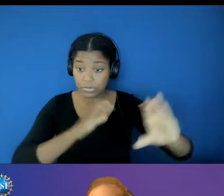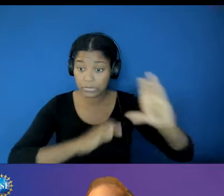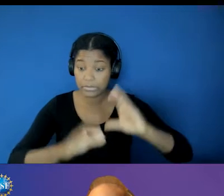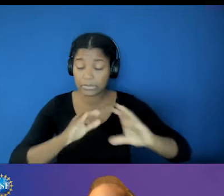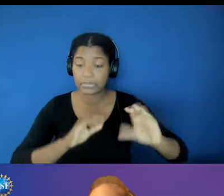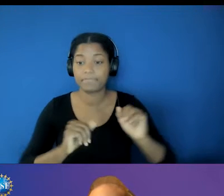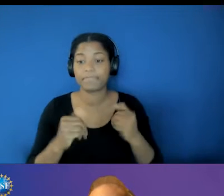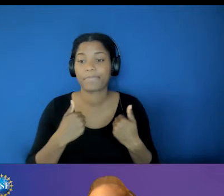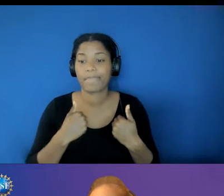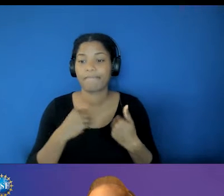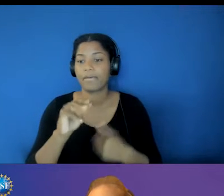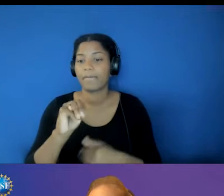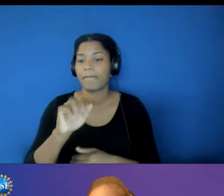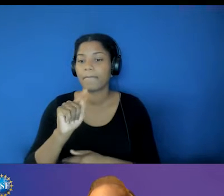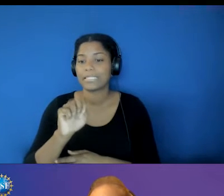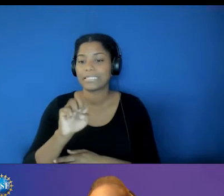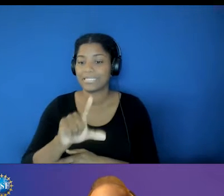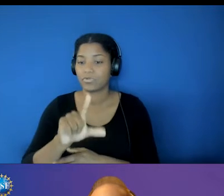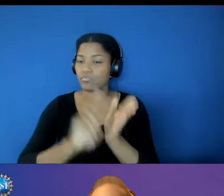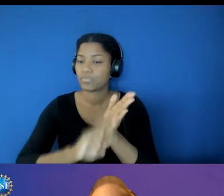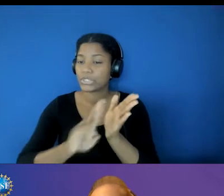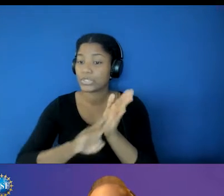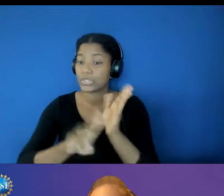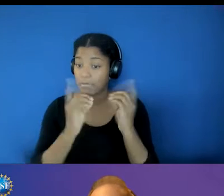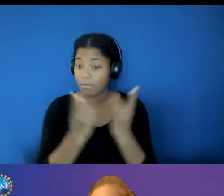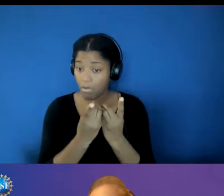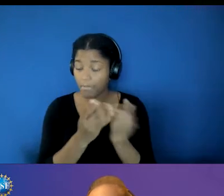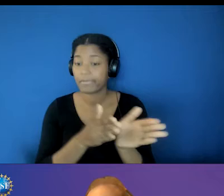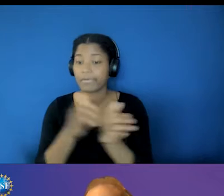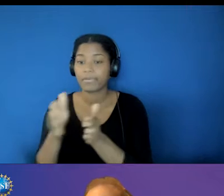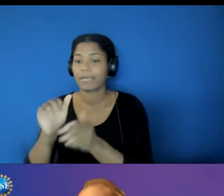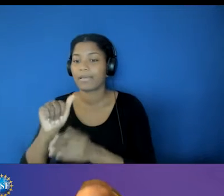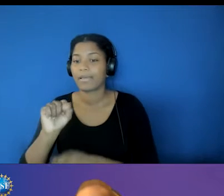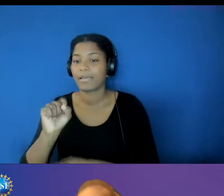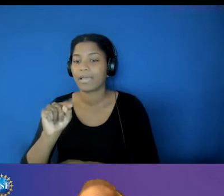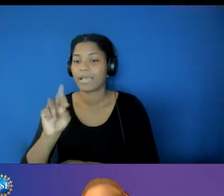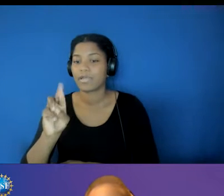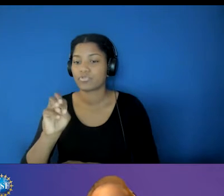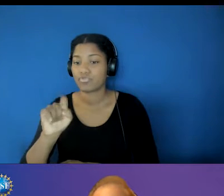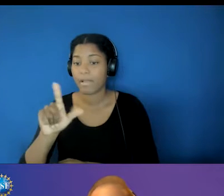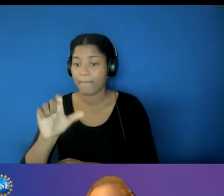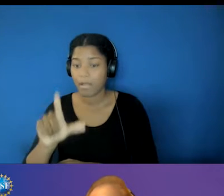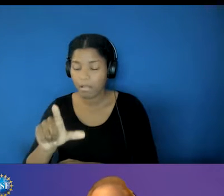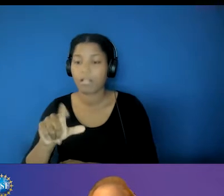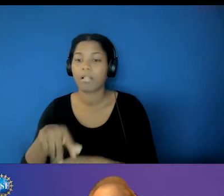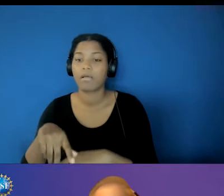there's a Materials Research Division, Astronomical Sciences, and by the way I'm an Astronomical Astronomer by training.